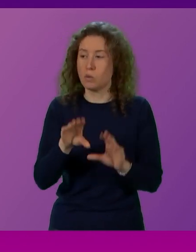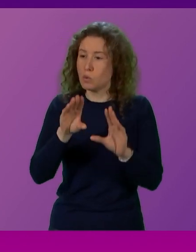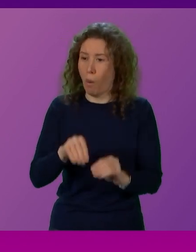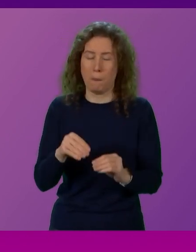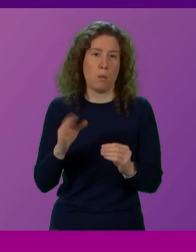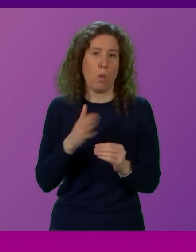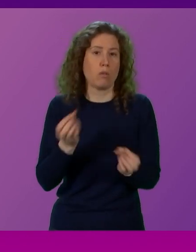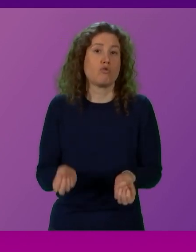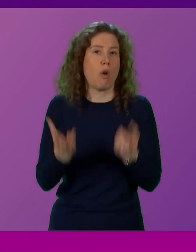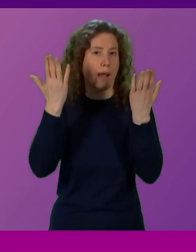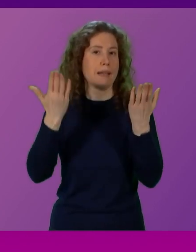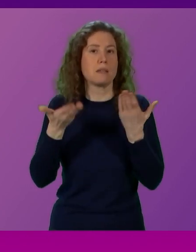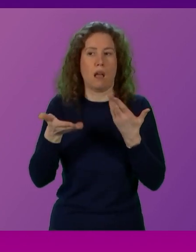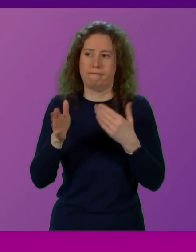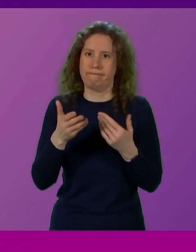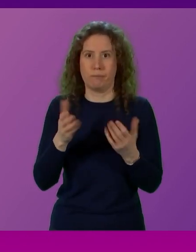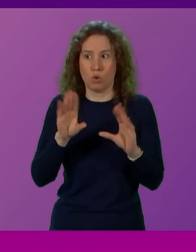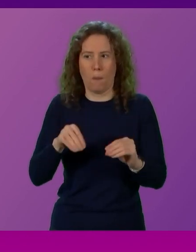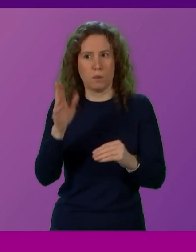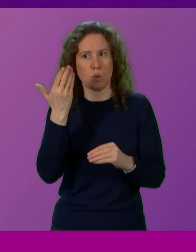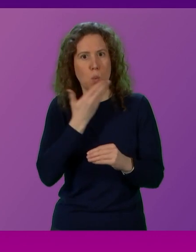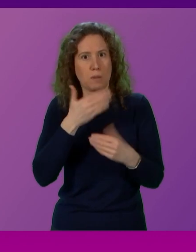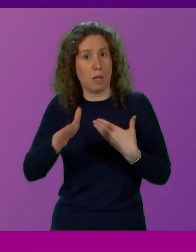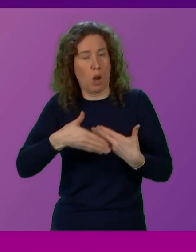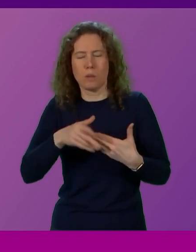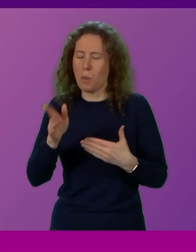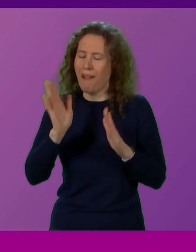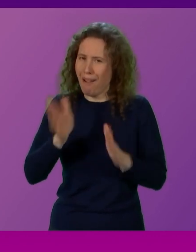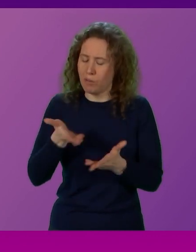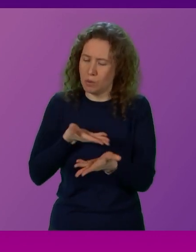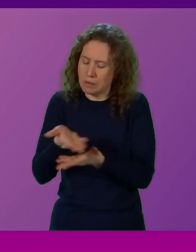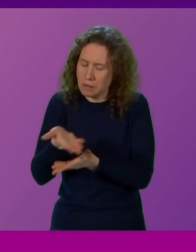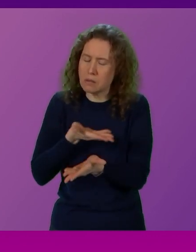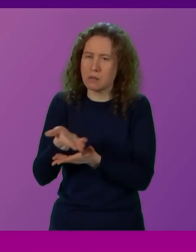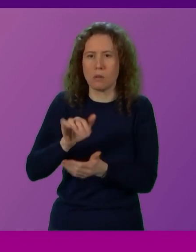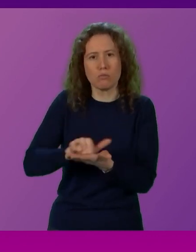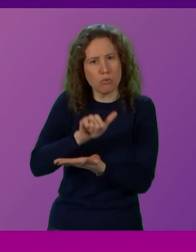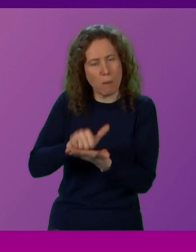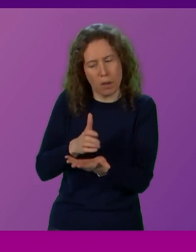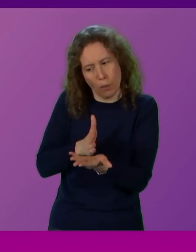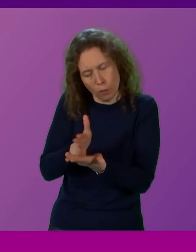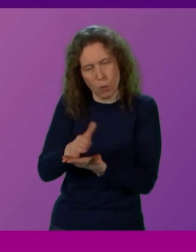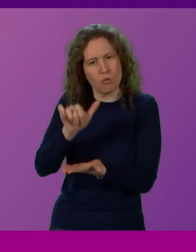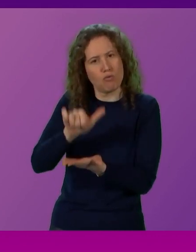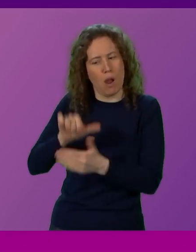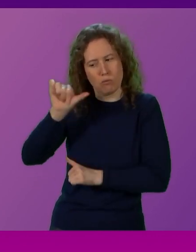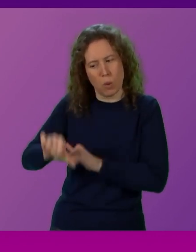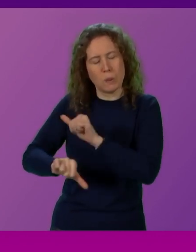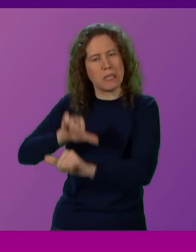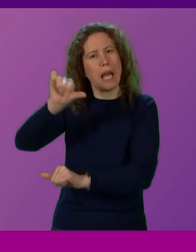disruption, but it is important that that continues to be discussed and negotiated through the mechanisms that are in place.